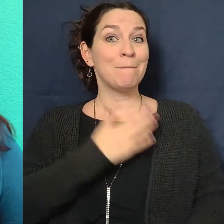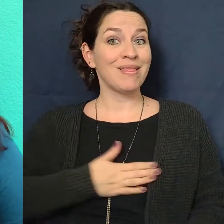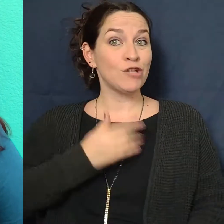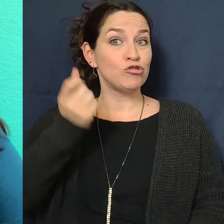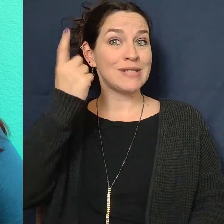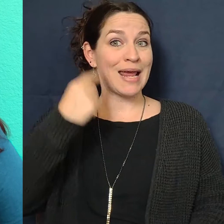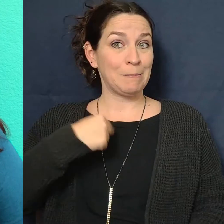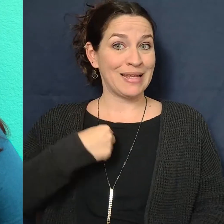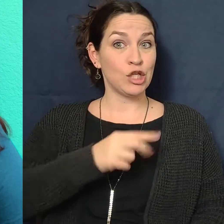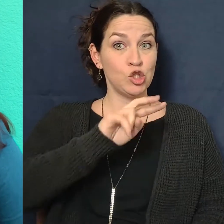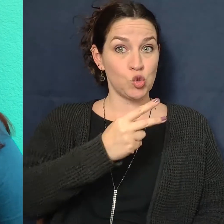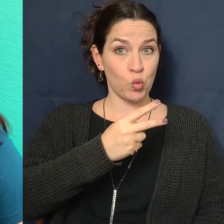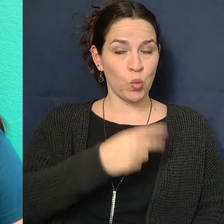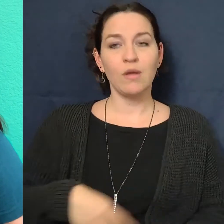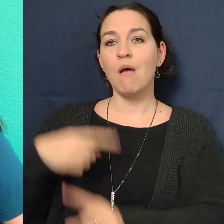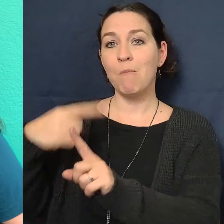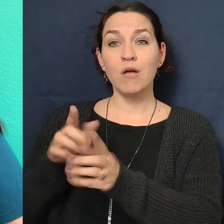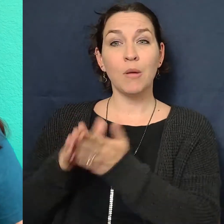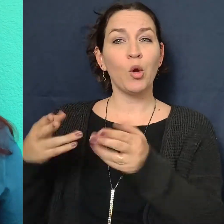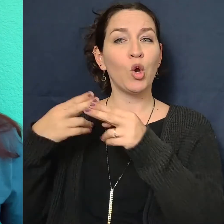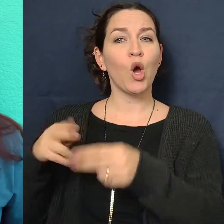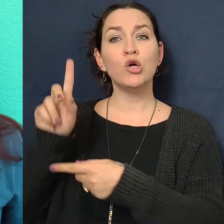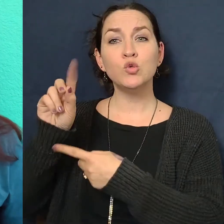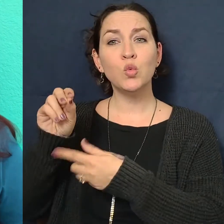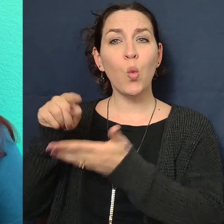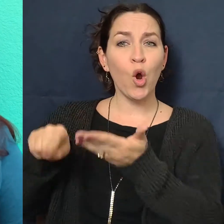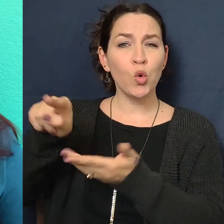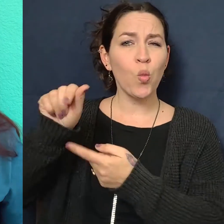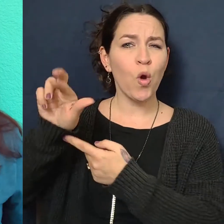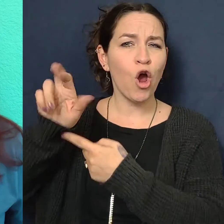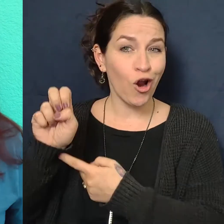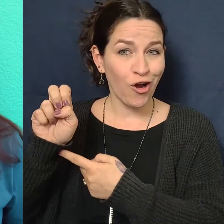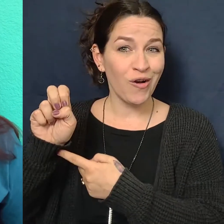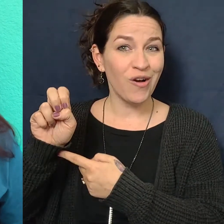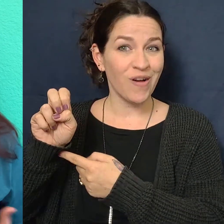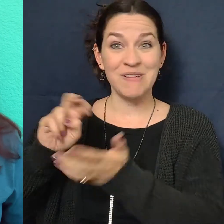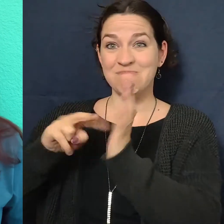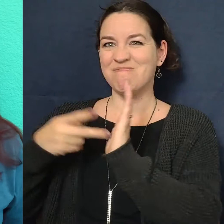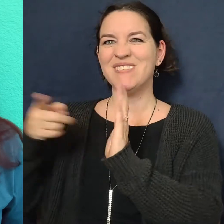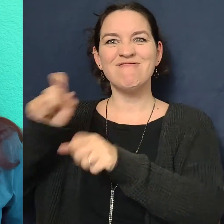a lot of really cool information in it. And the the other book is "Do What You Are", which talks about vocation. It talks about jobs and careers based